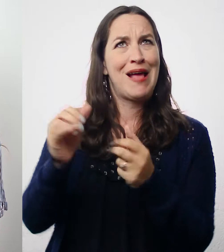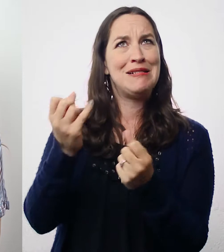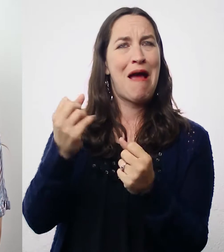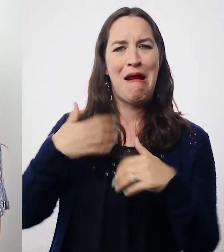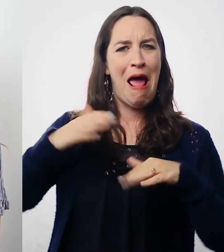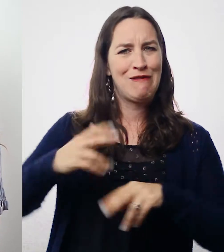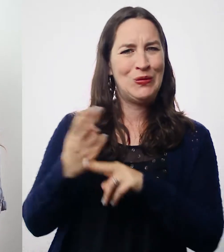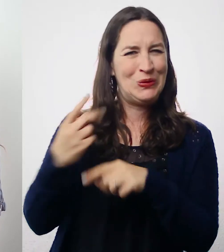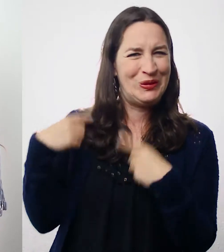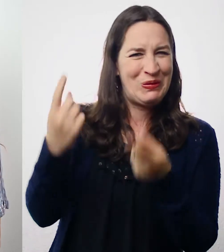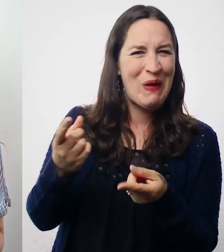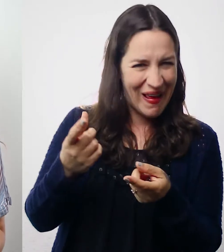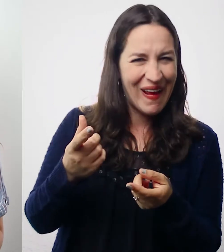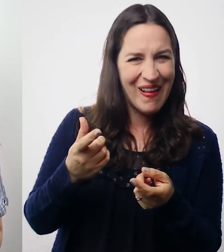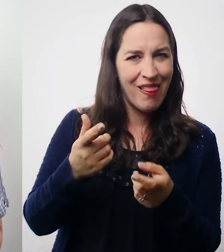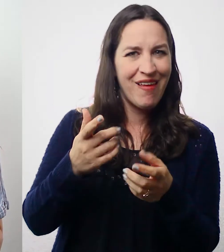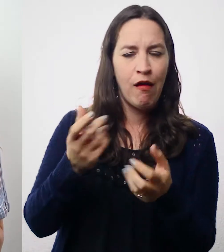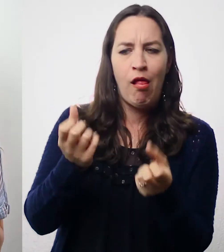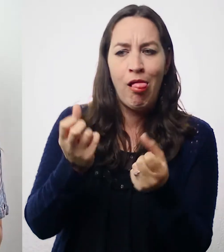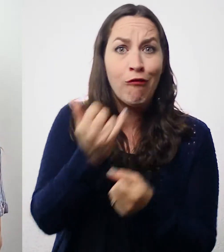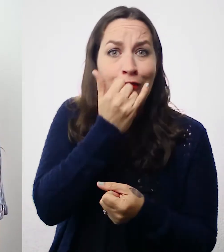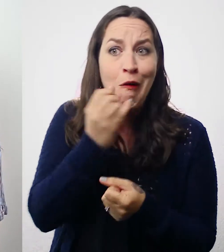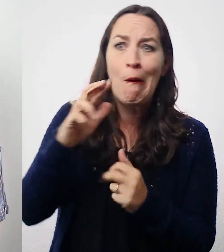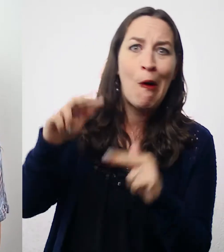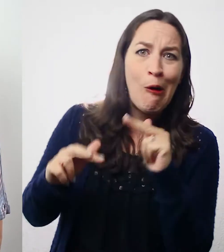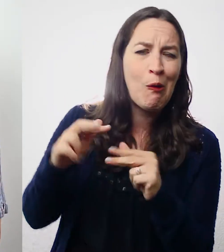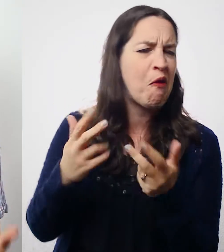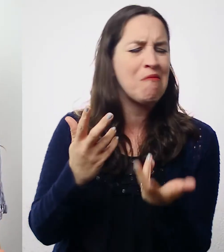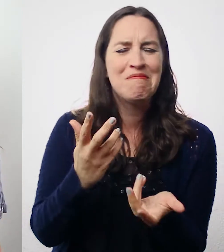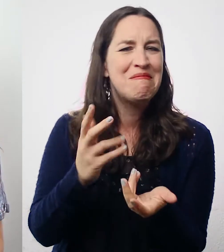come out really uncomfortable or awkward or you even maybe produce them incorrectly.